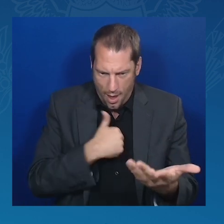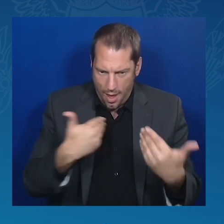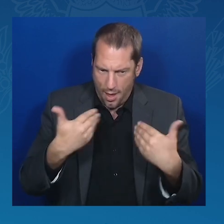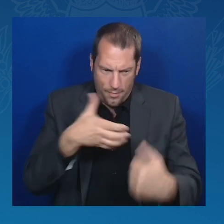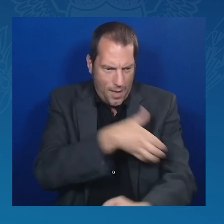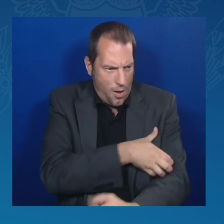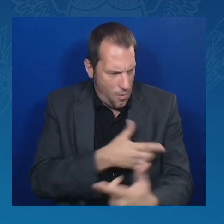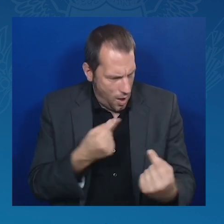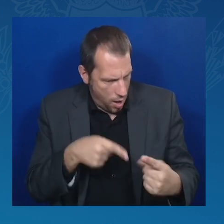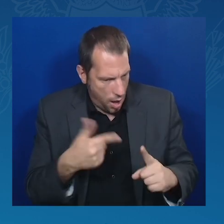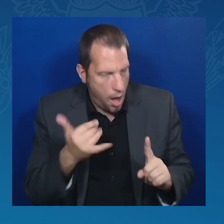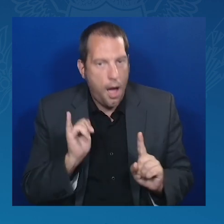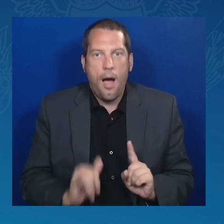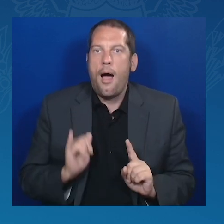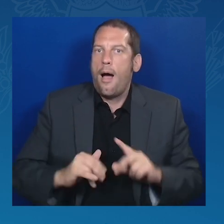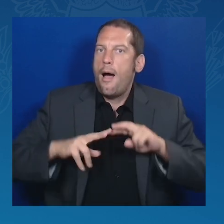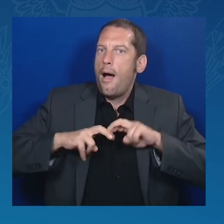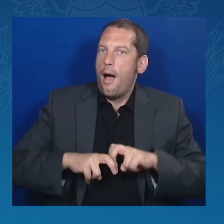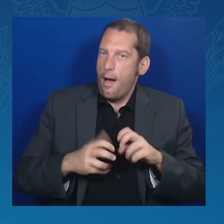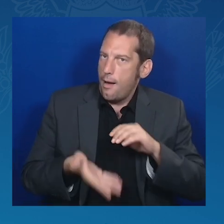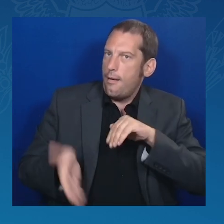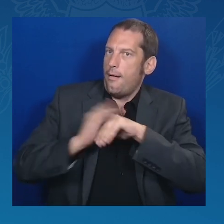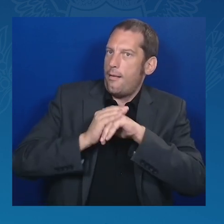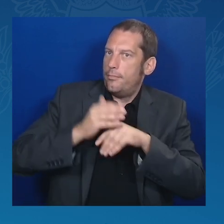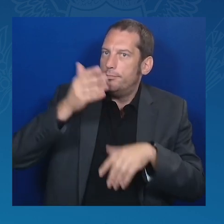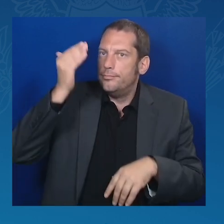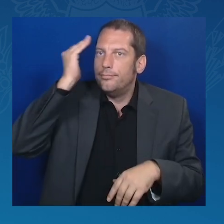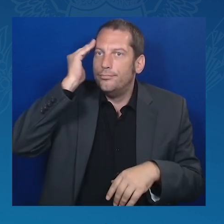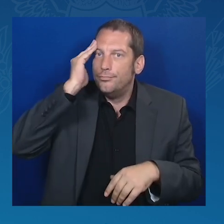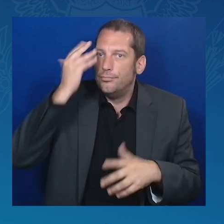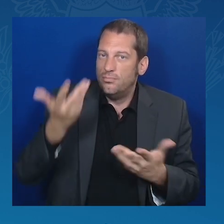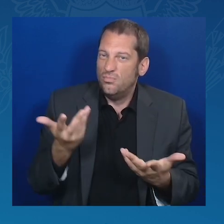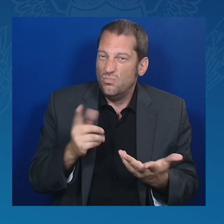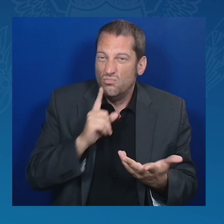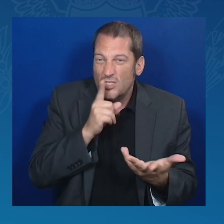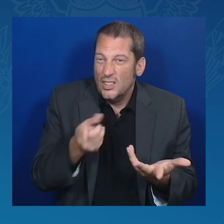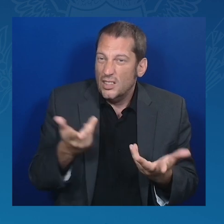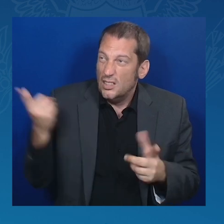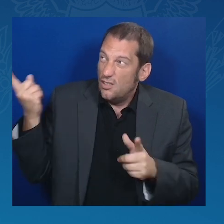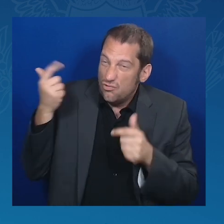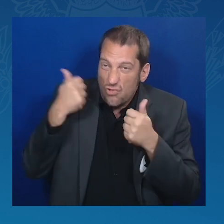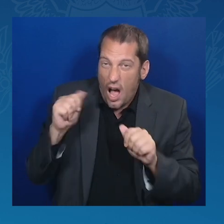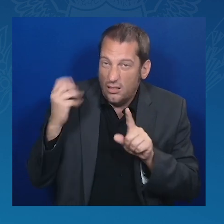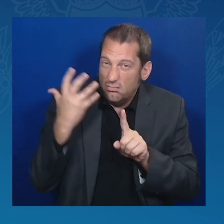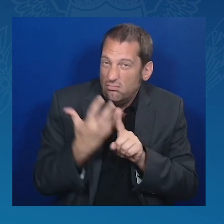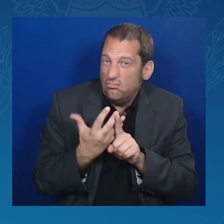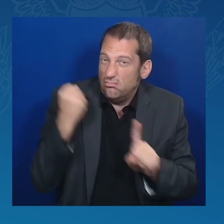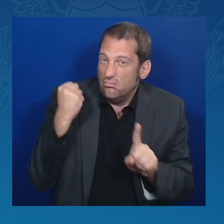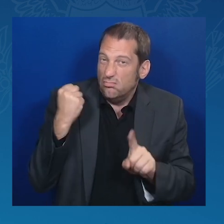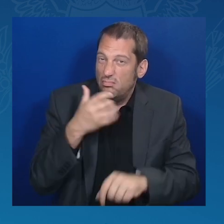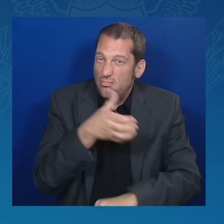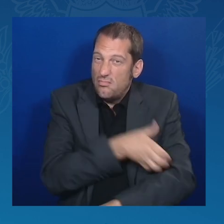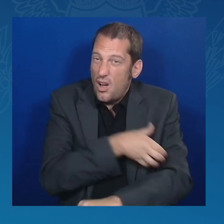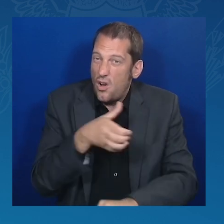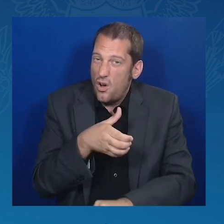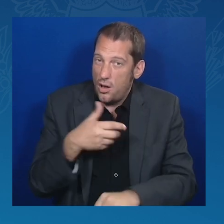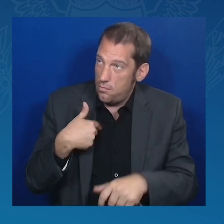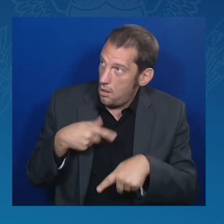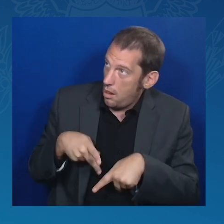Including our power in knowing what we are capable of and how we can empower others.